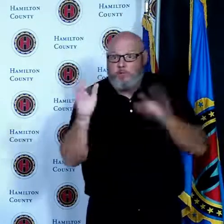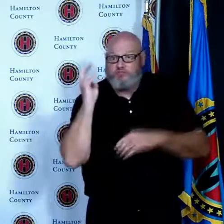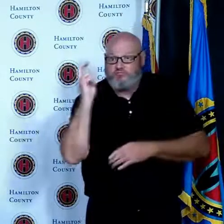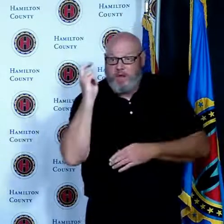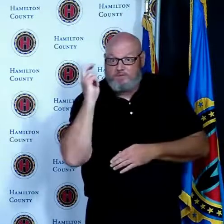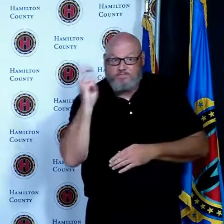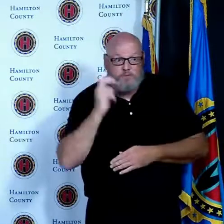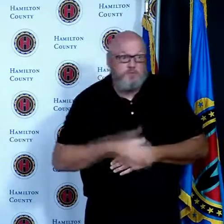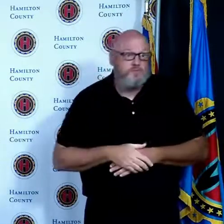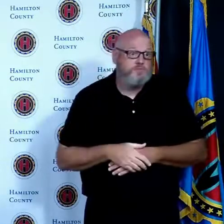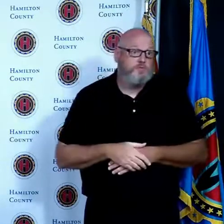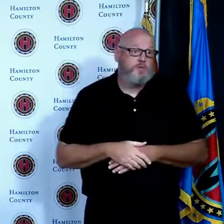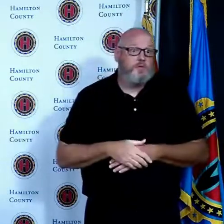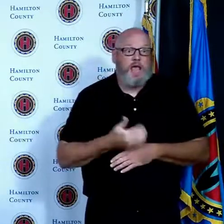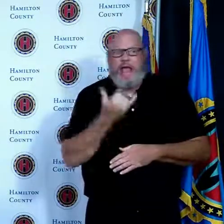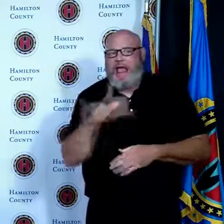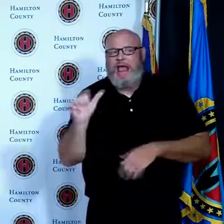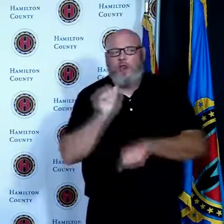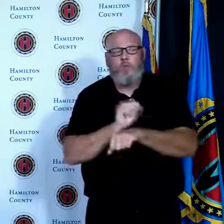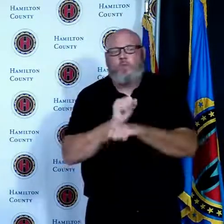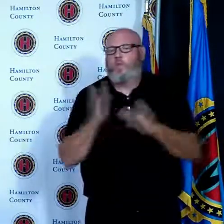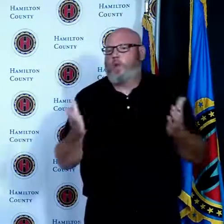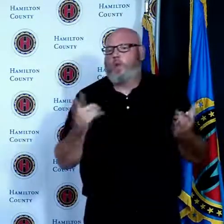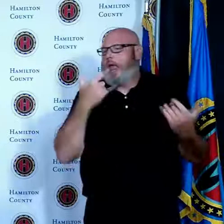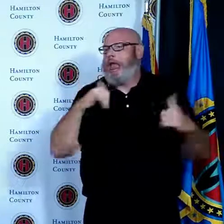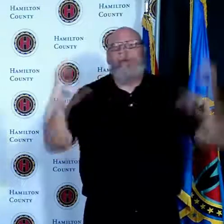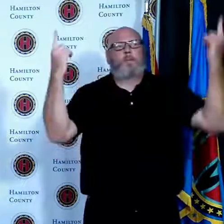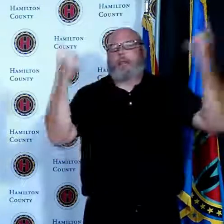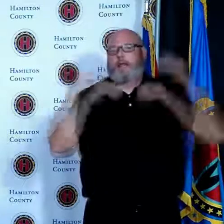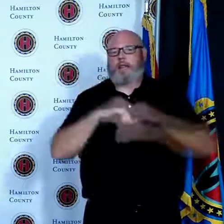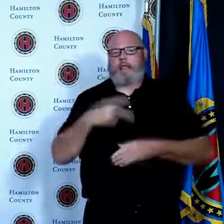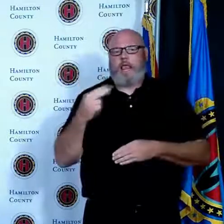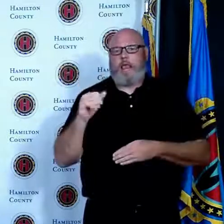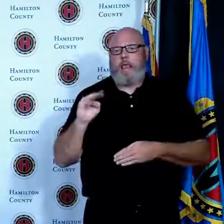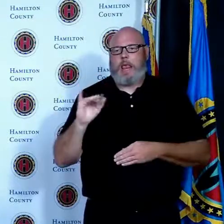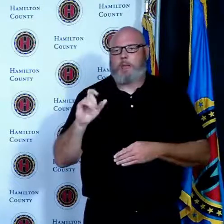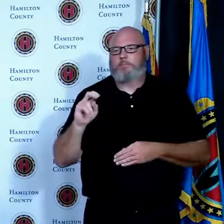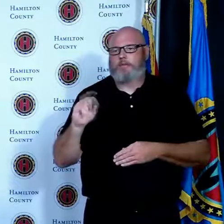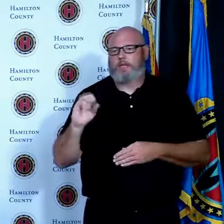County we intend to assist our community and these